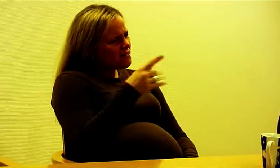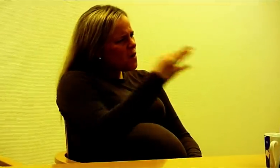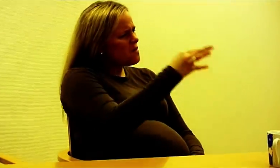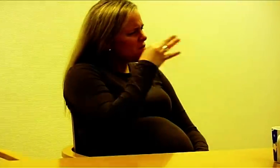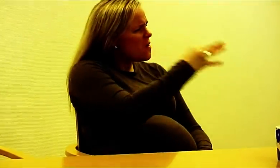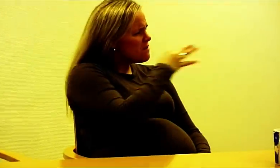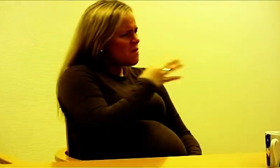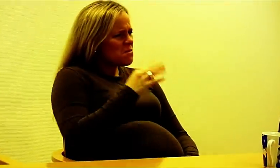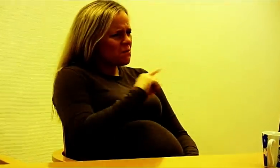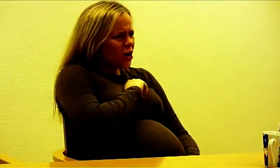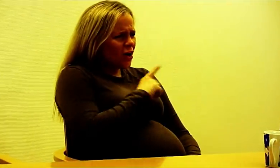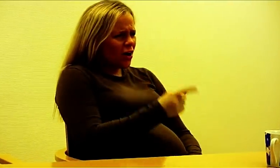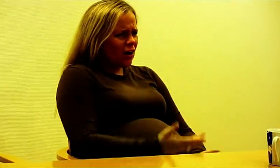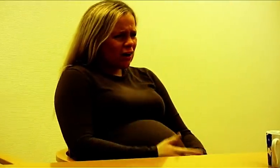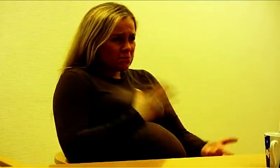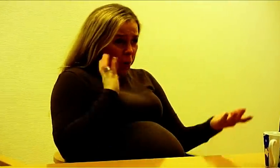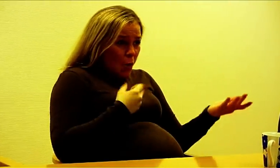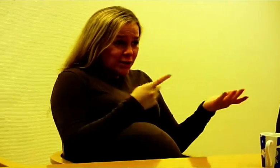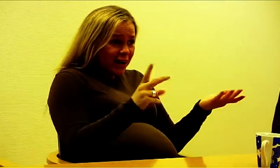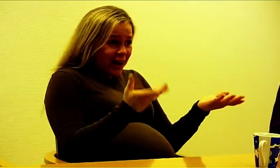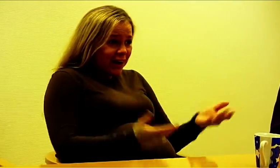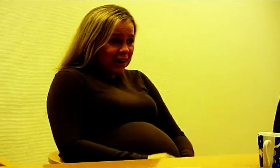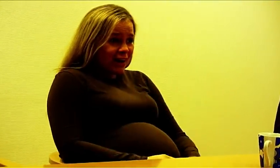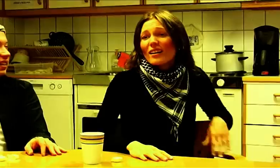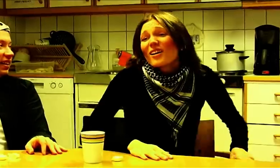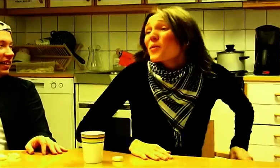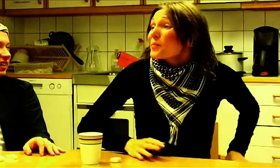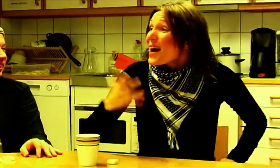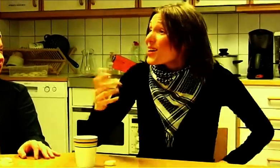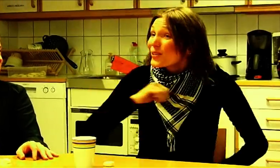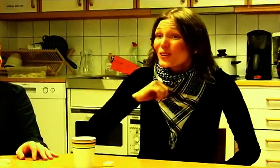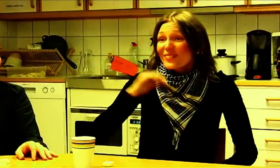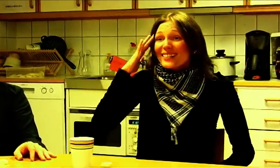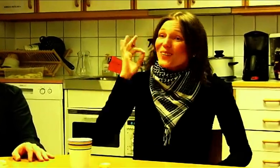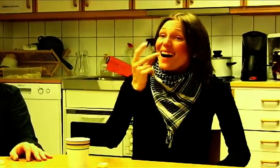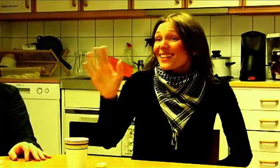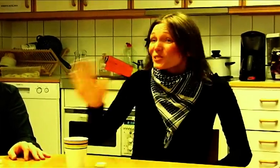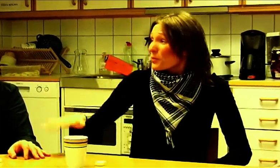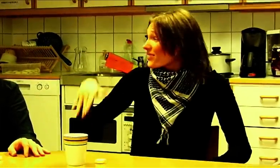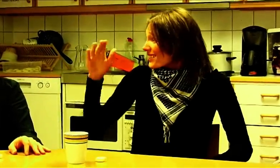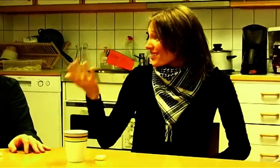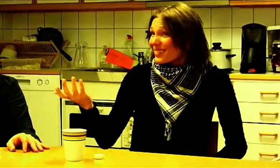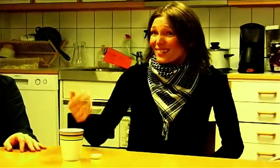You do ask a lot of questions! What are you, the police? It's fun to hear about how other people grew up.